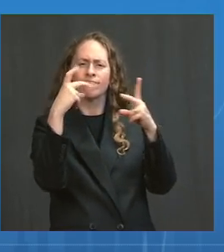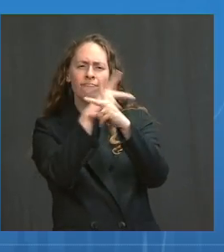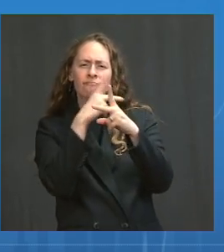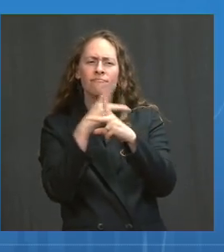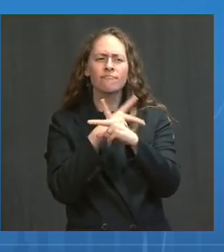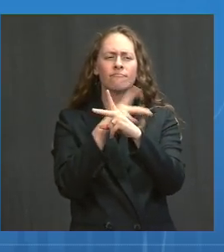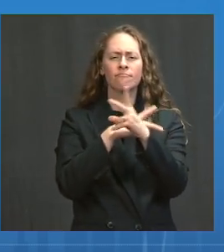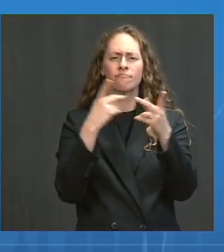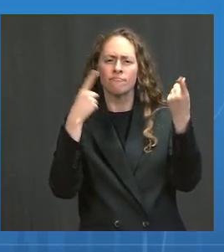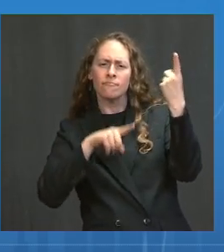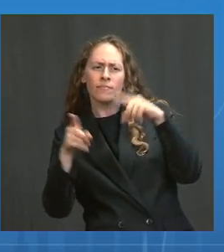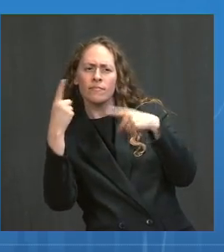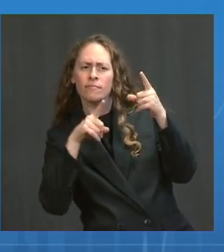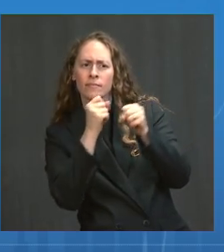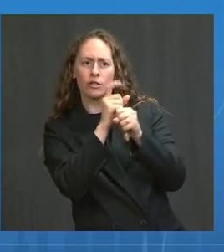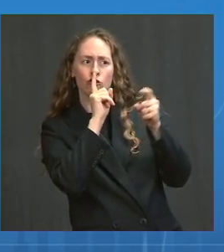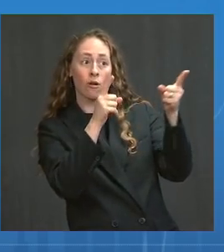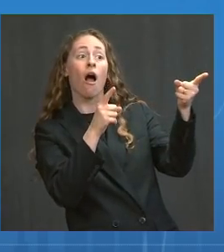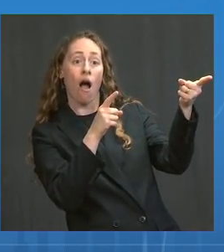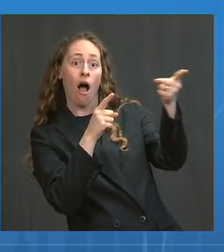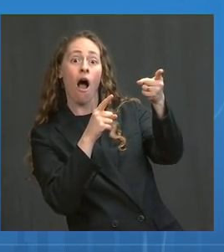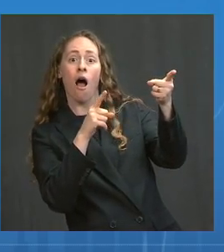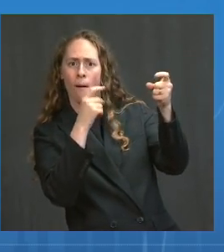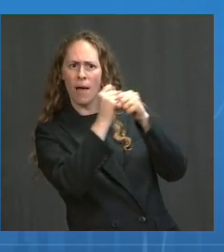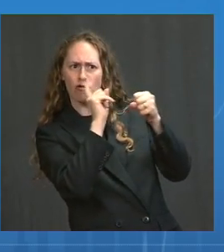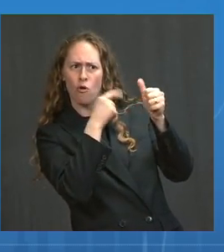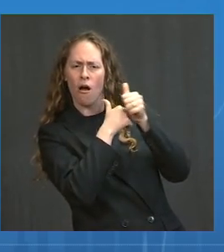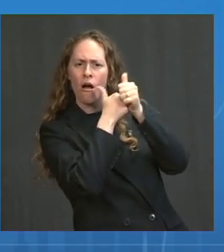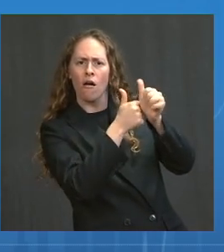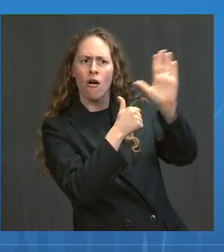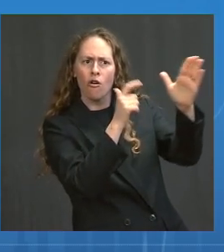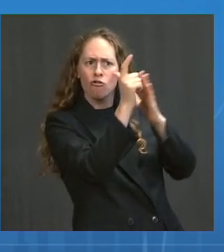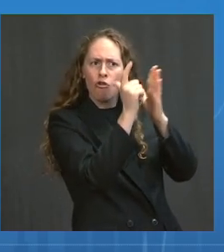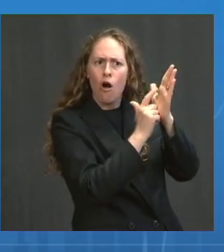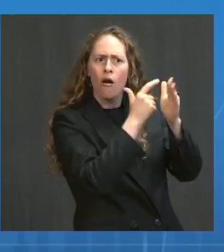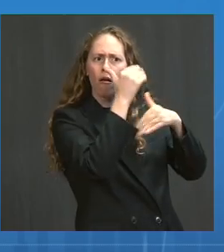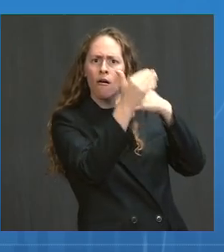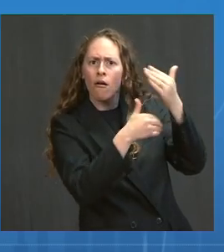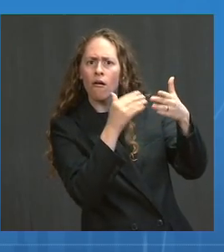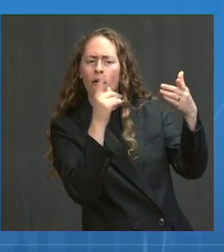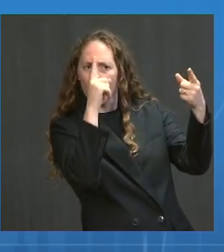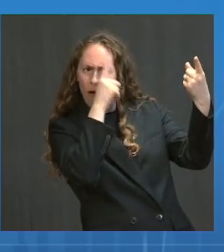These U.S. doses will boost vaccination efforts in these countries and save lives.